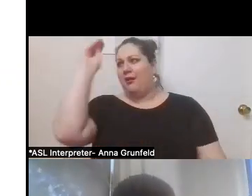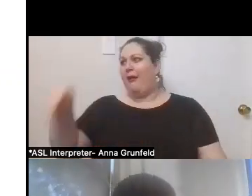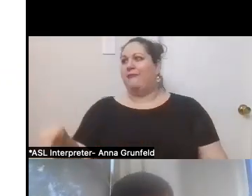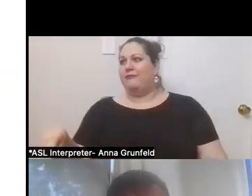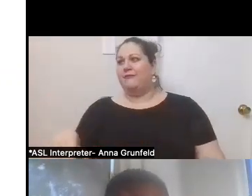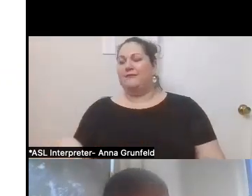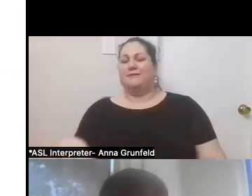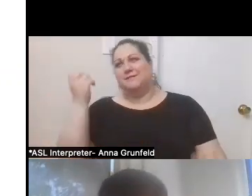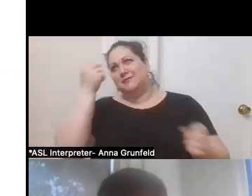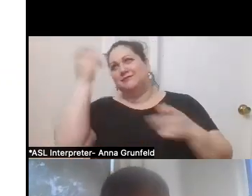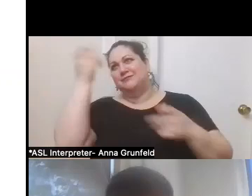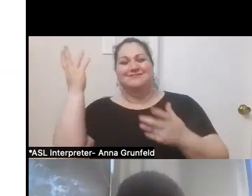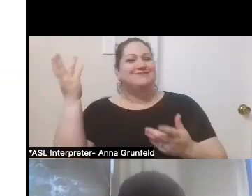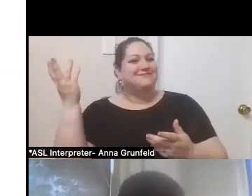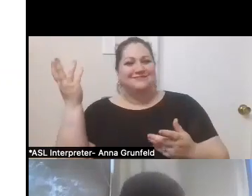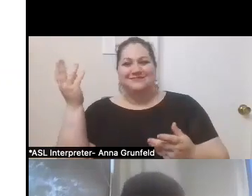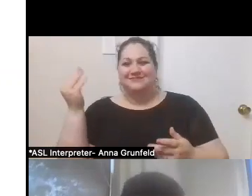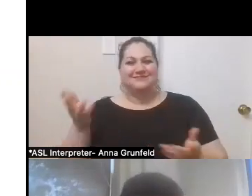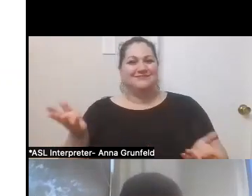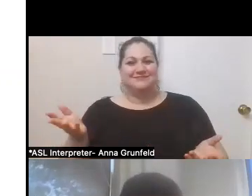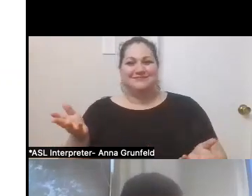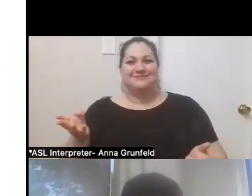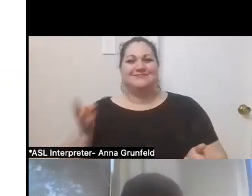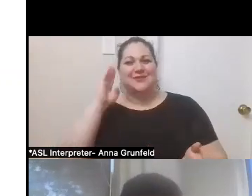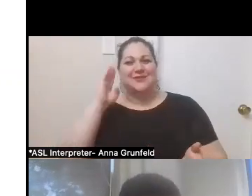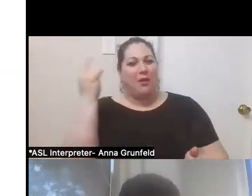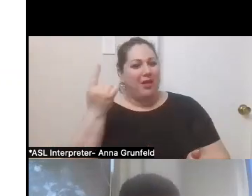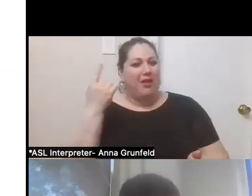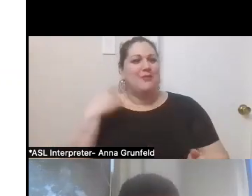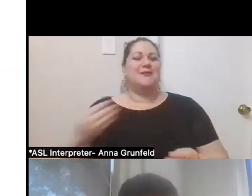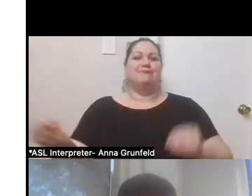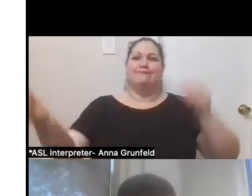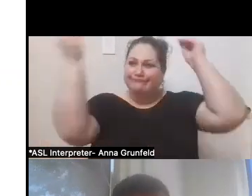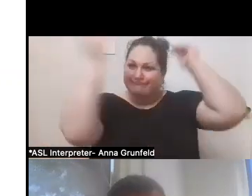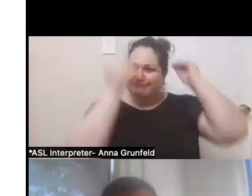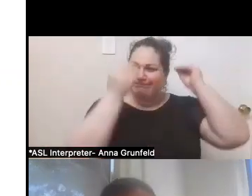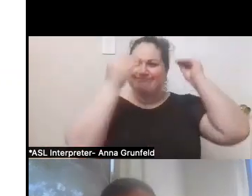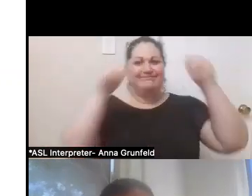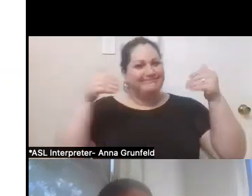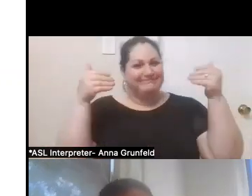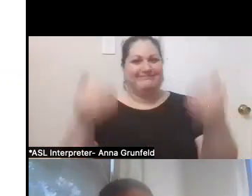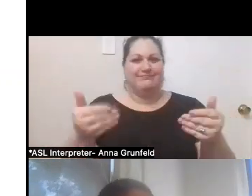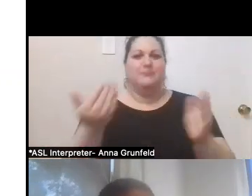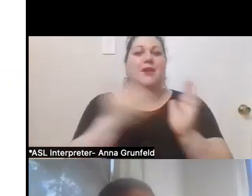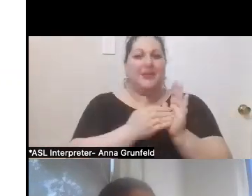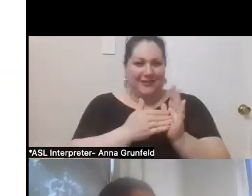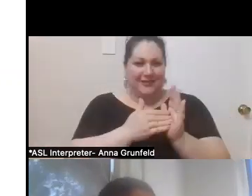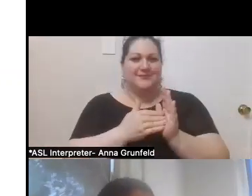It keeps coming off and on. I don't have to say, you know, but at the same time, you have to do a lot of self care for yourself.